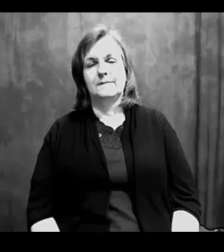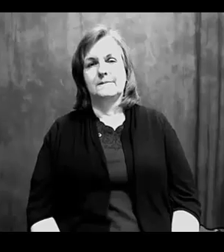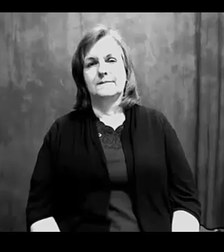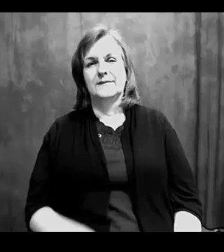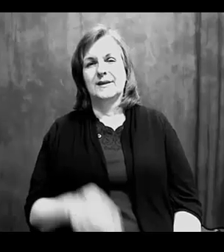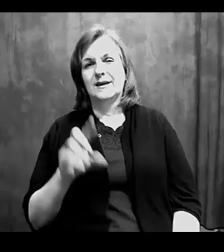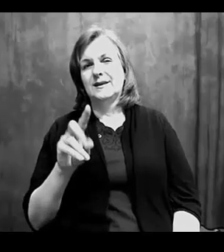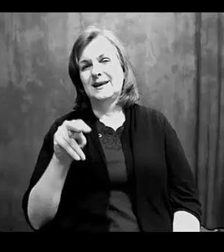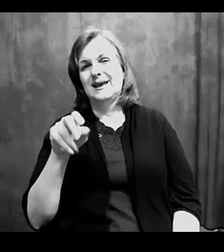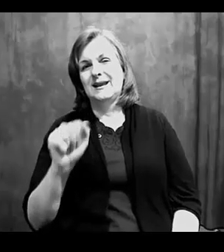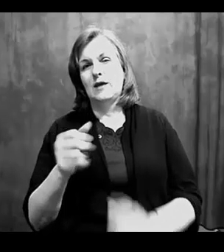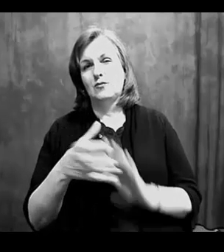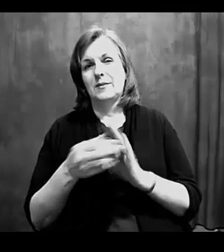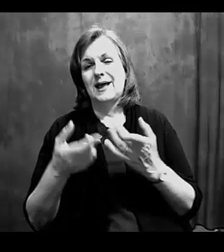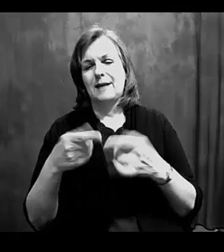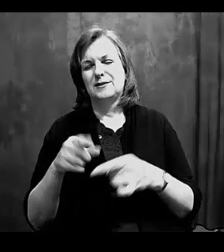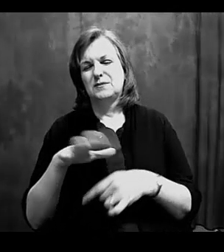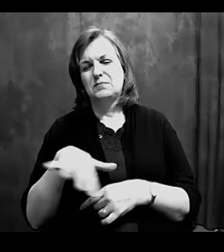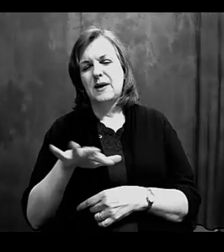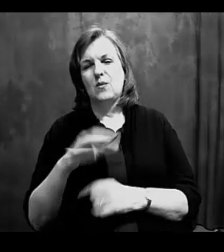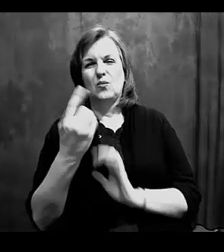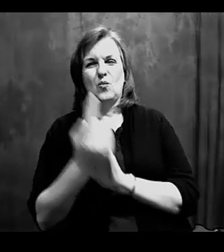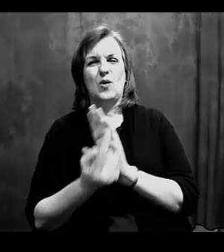occurring in